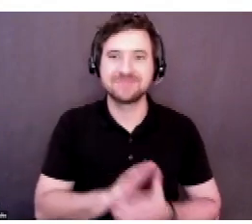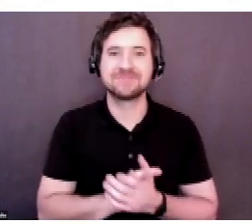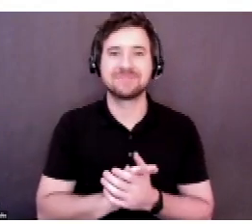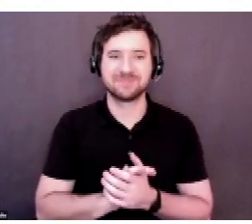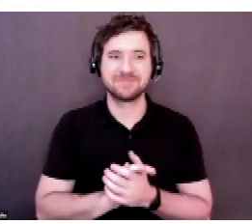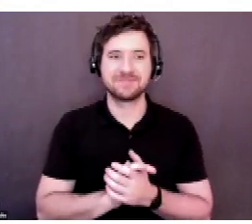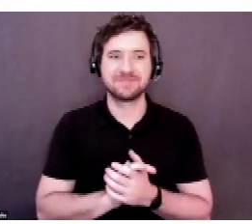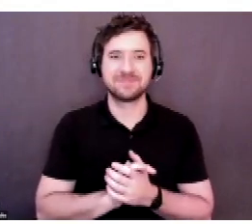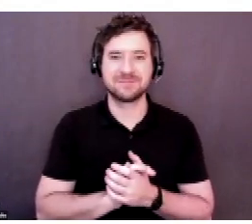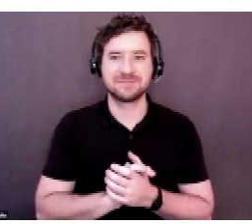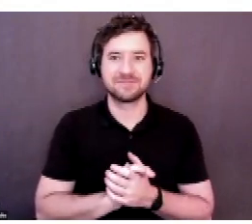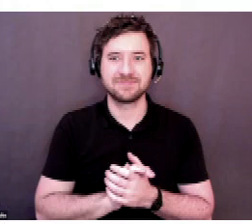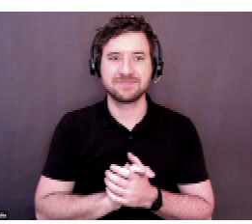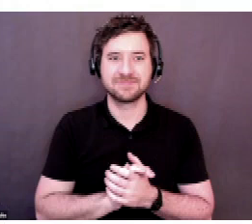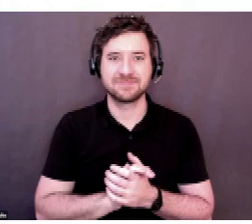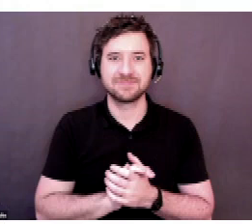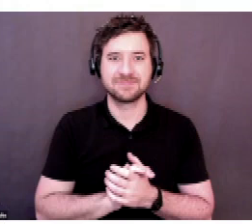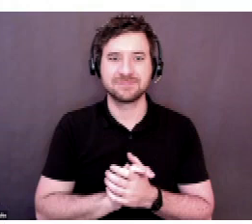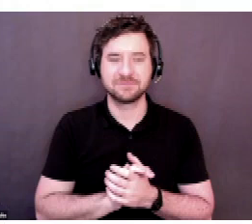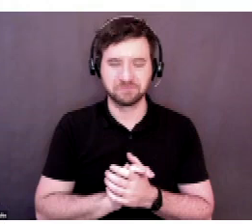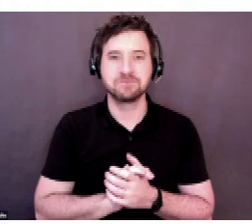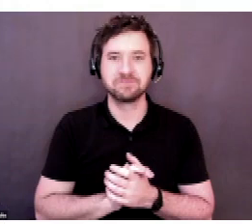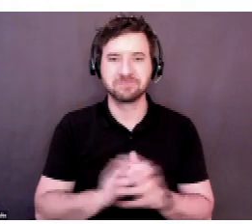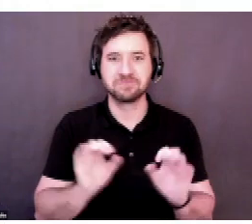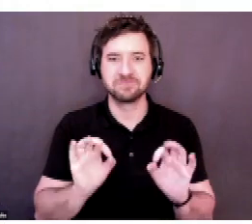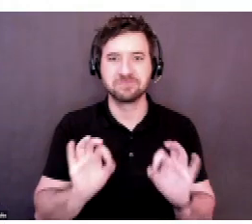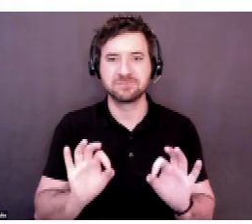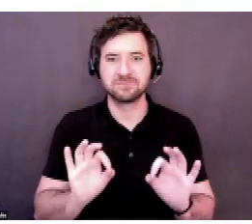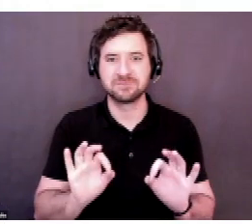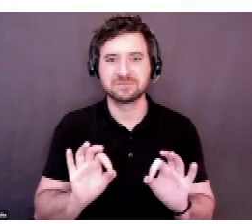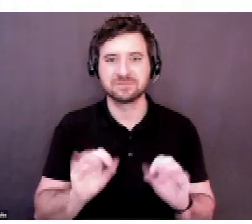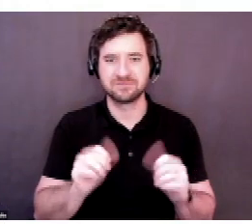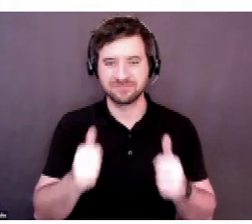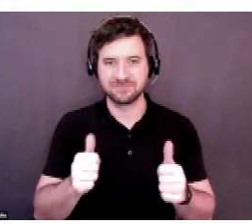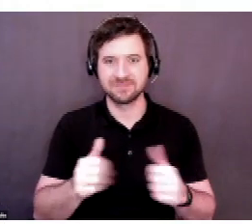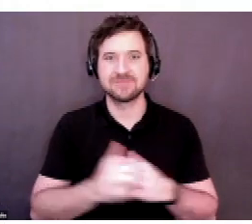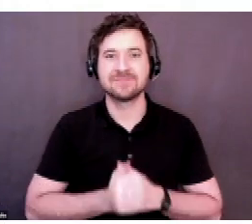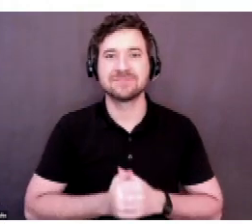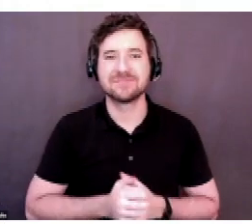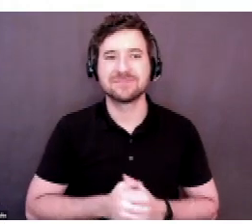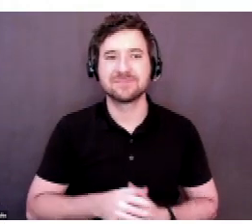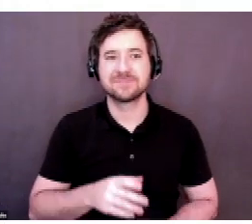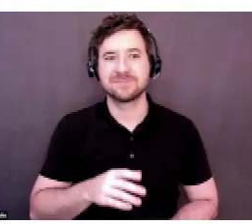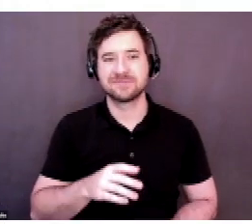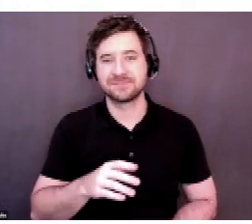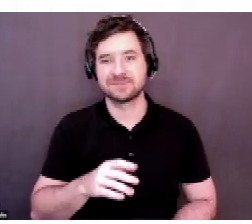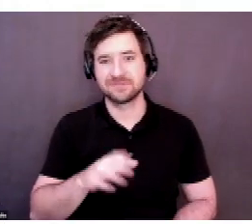Okay. That is, we acknowledge the diversity of gender identity,